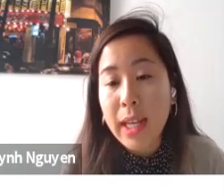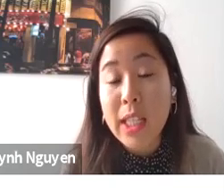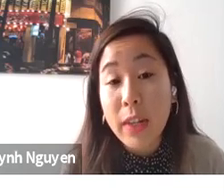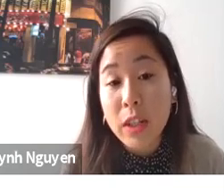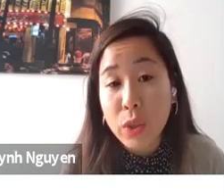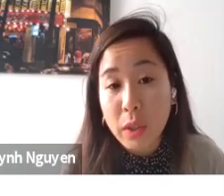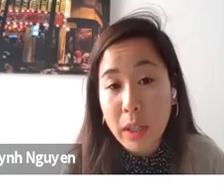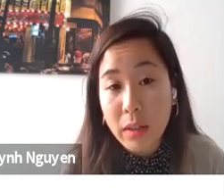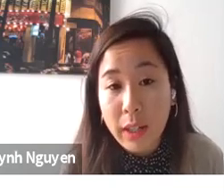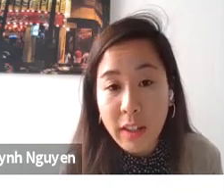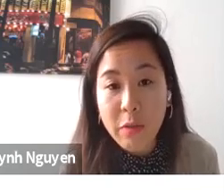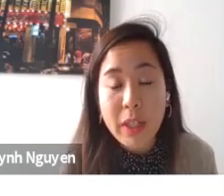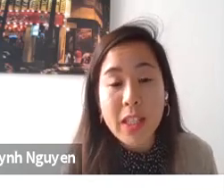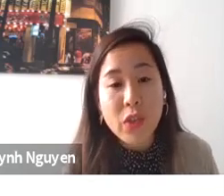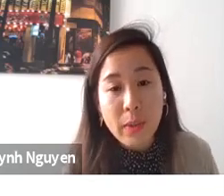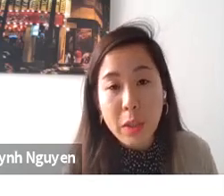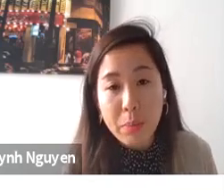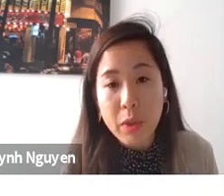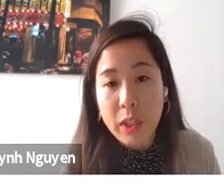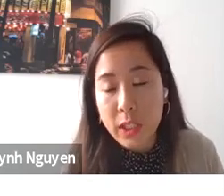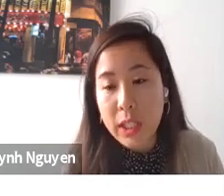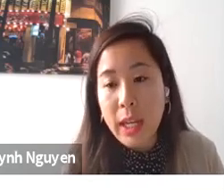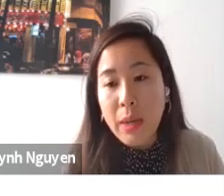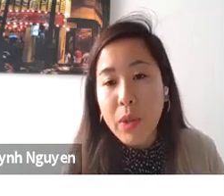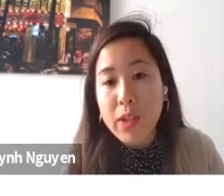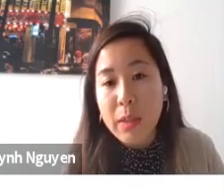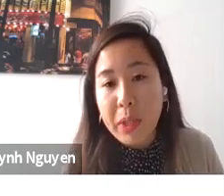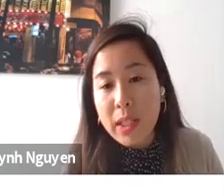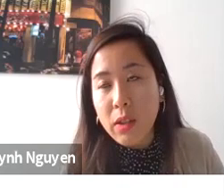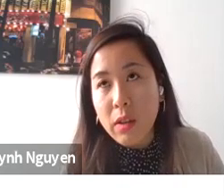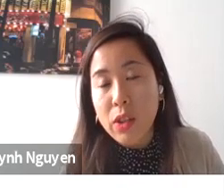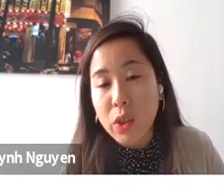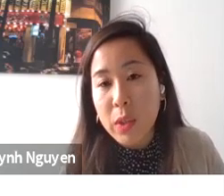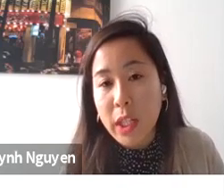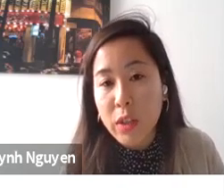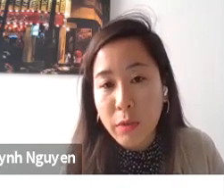It's a very short paragraph, but extremely important because it builds on the social protection